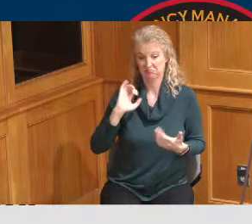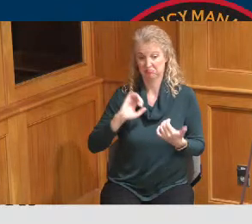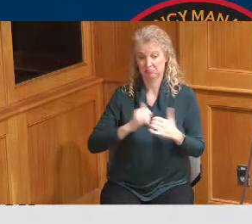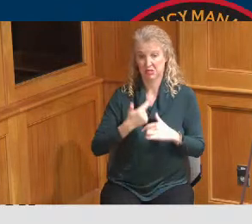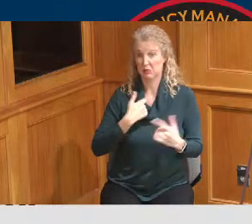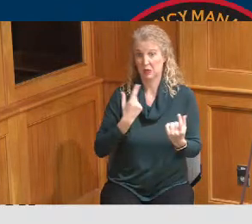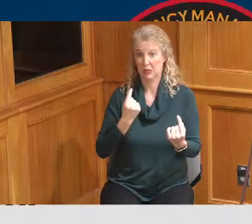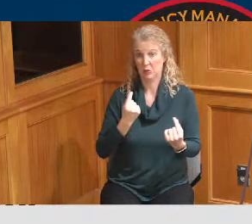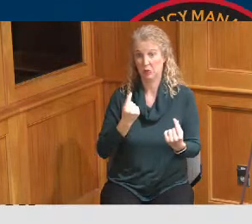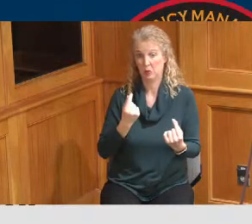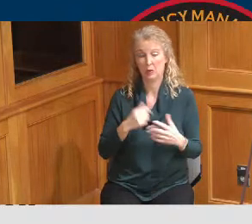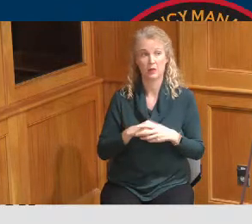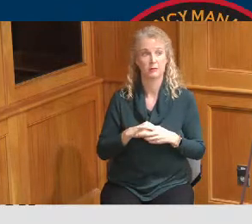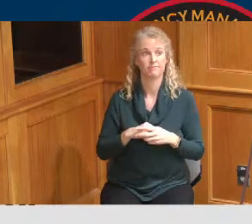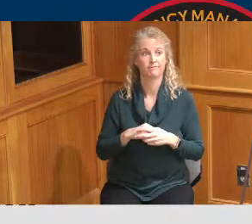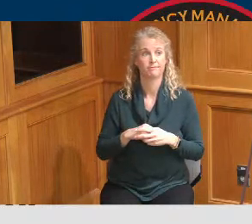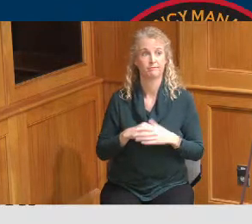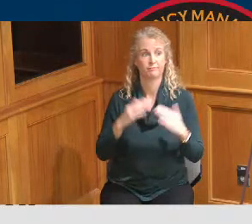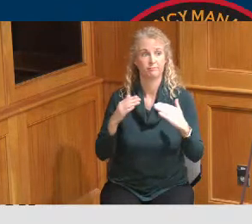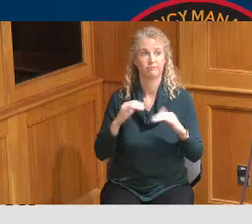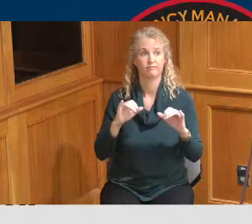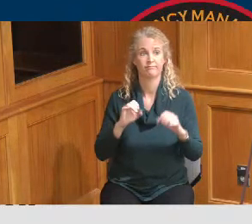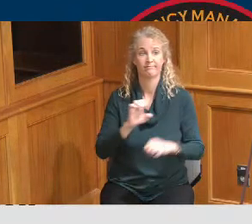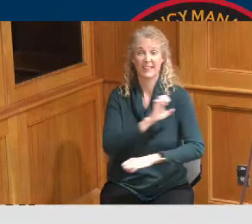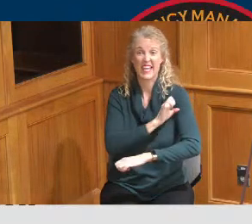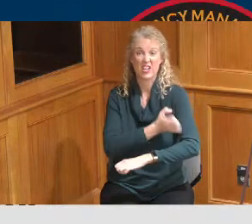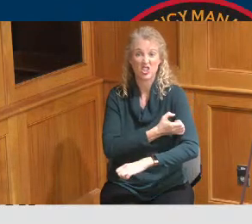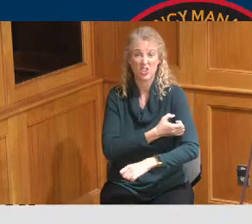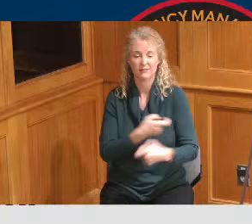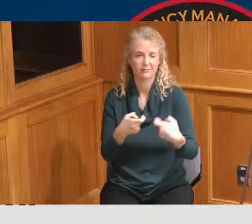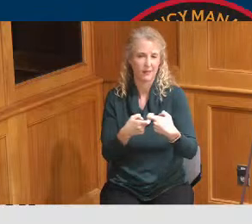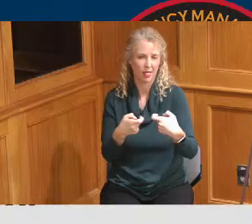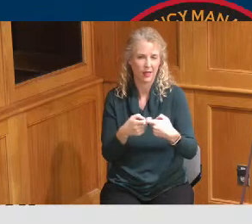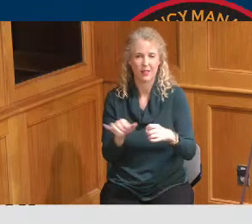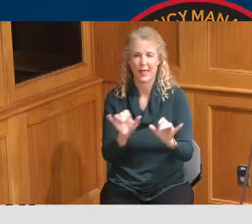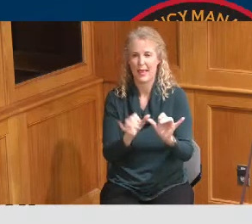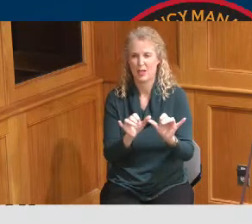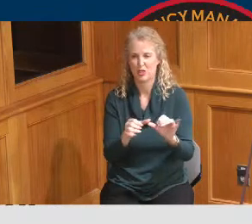minds to work energy that's really the Engineer's office just coordinating with Duke Energy and any